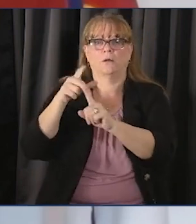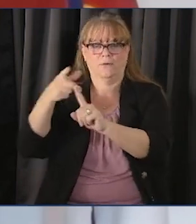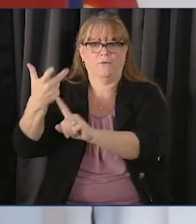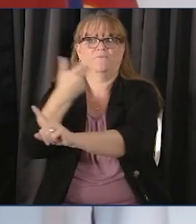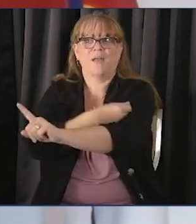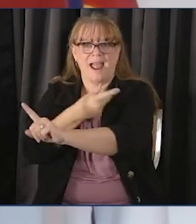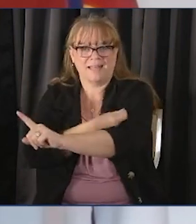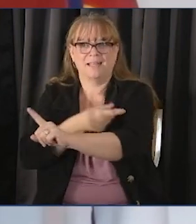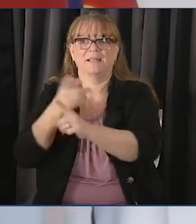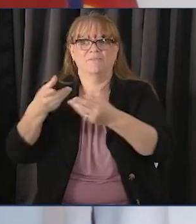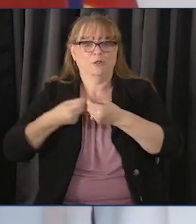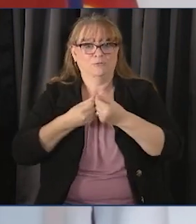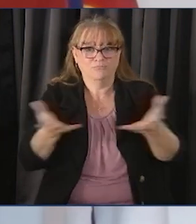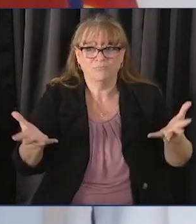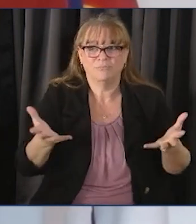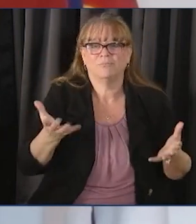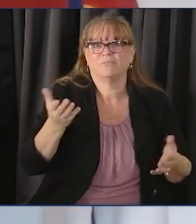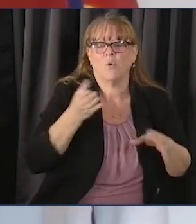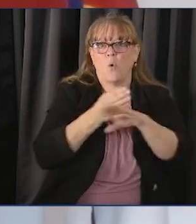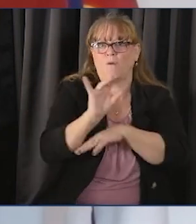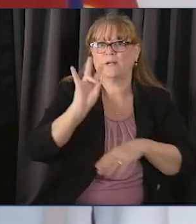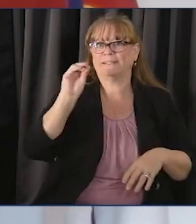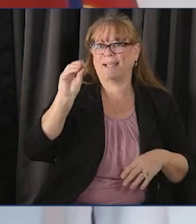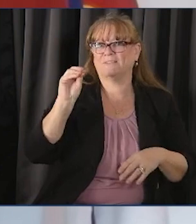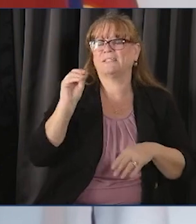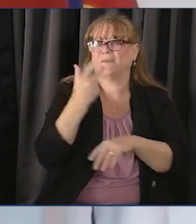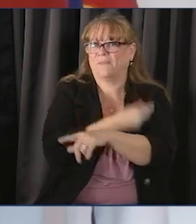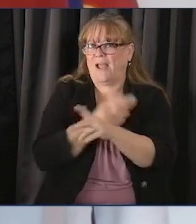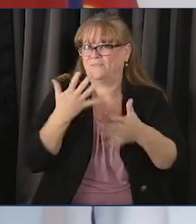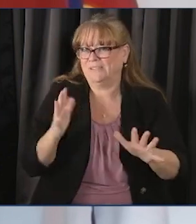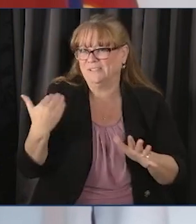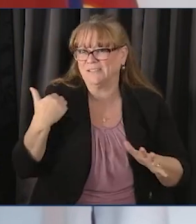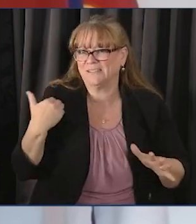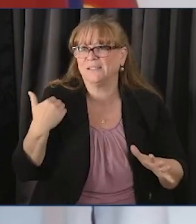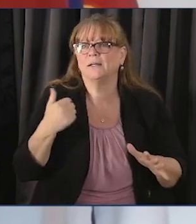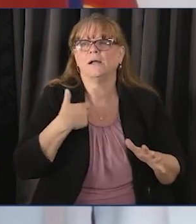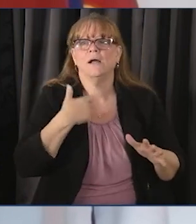We just held a vaccination clinic that we work with Salude Family Health Center in Aurora